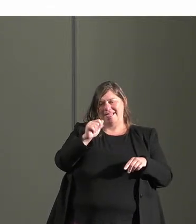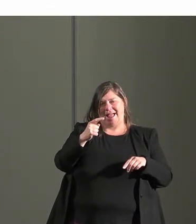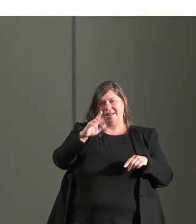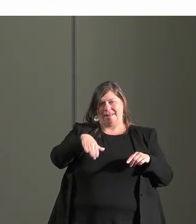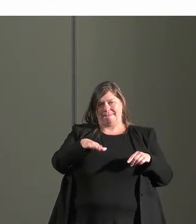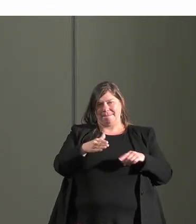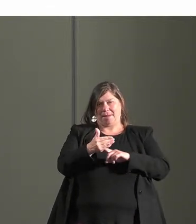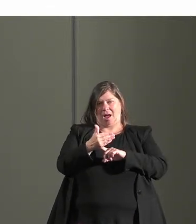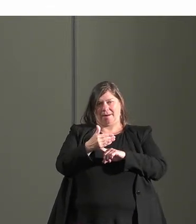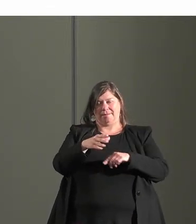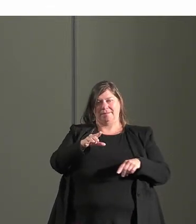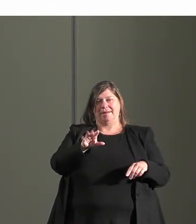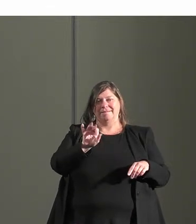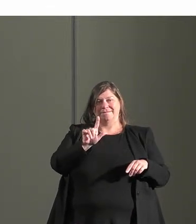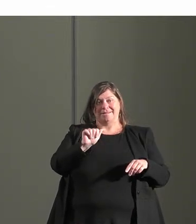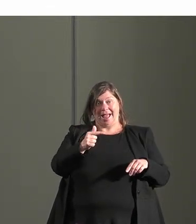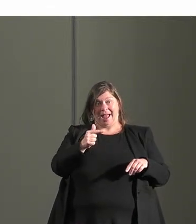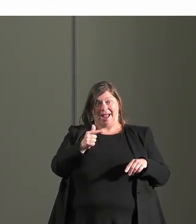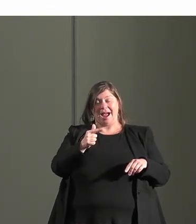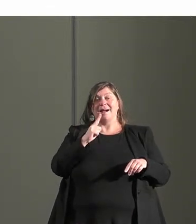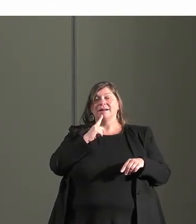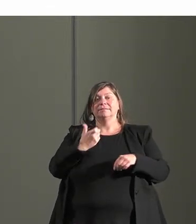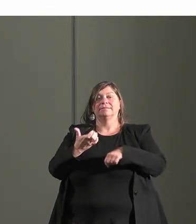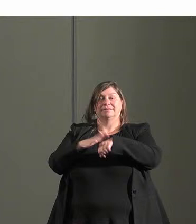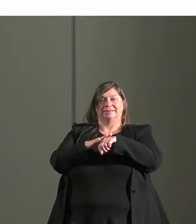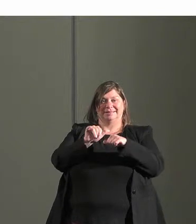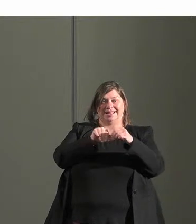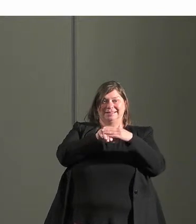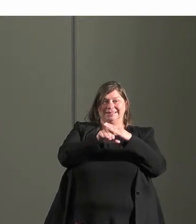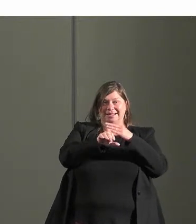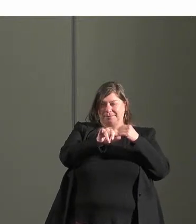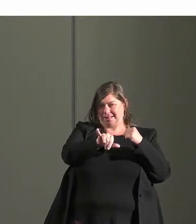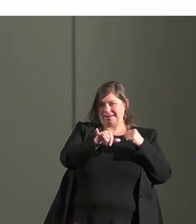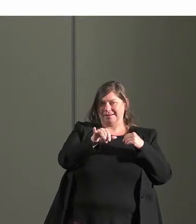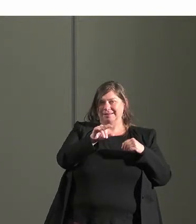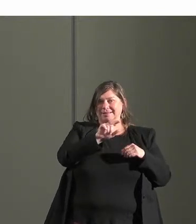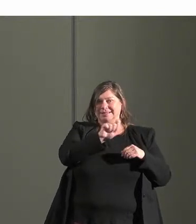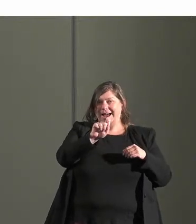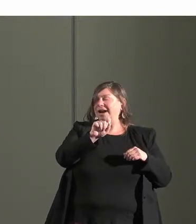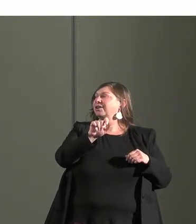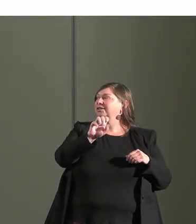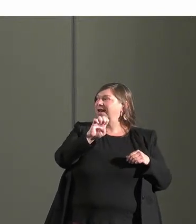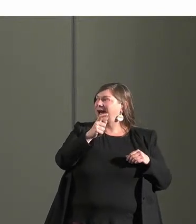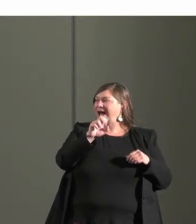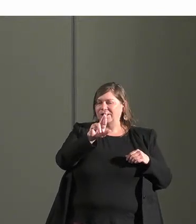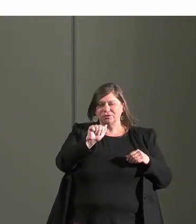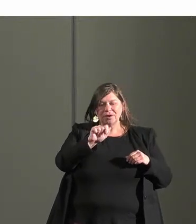to use it. On the bottom the flag is shown. It is the